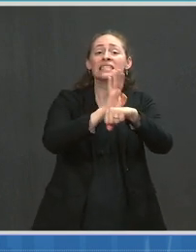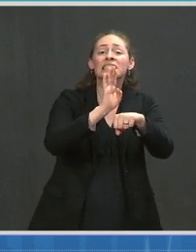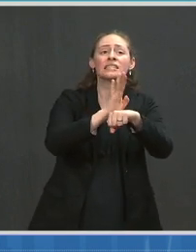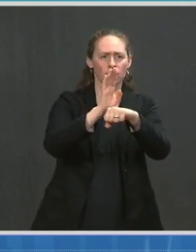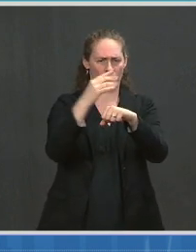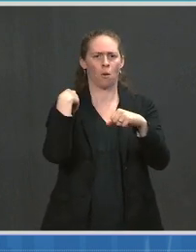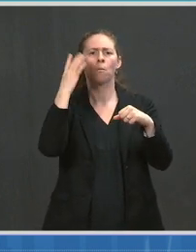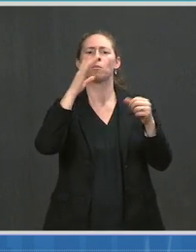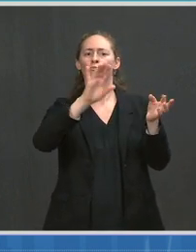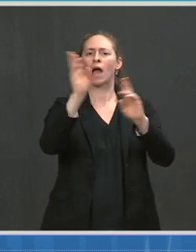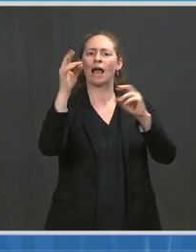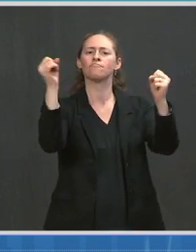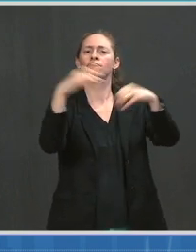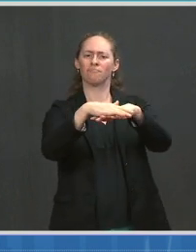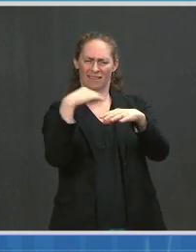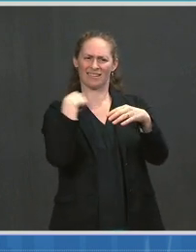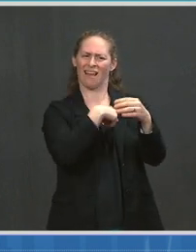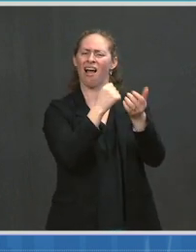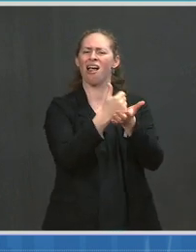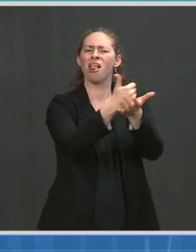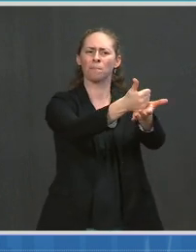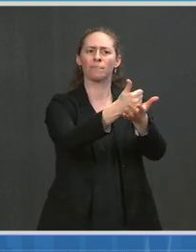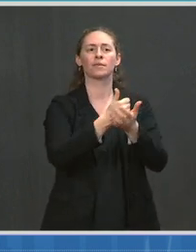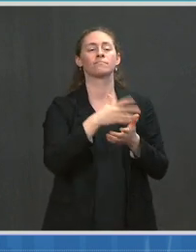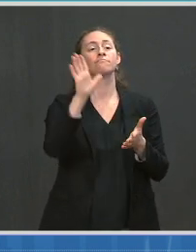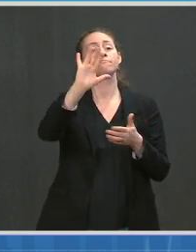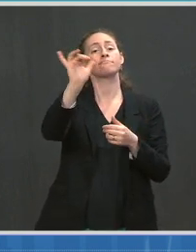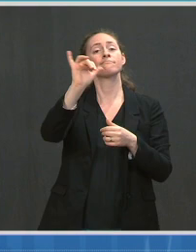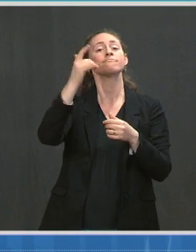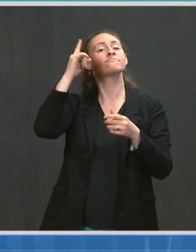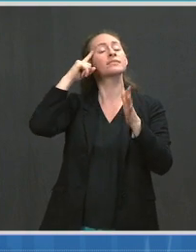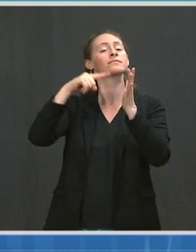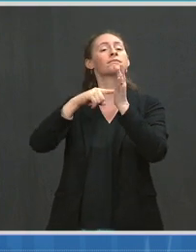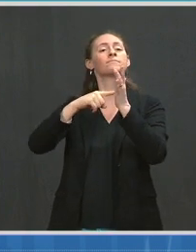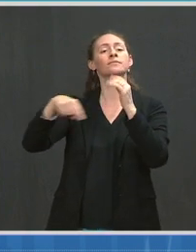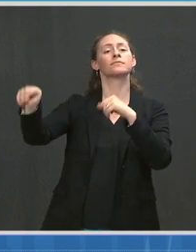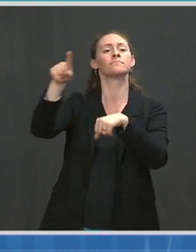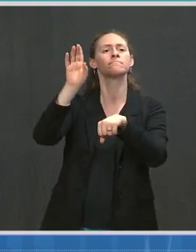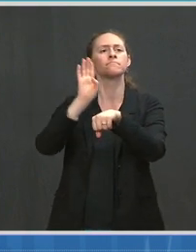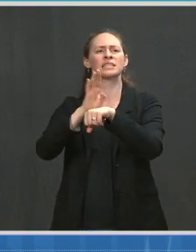and at places of business frequented by communities that are medically vulnerable and underserved.